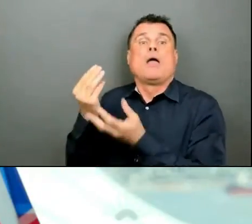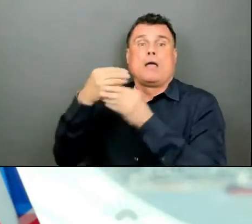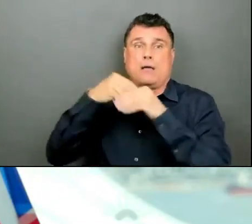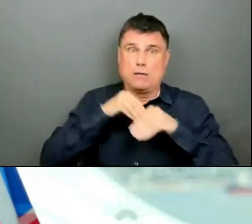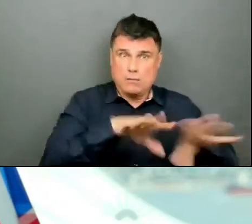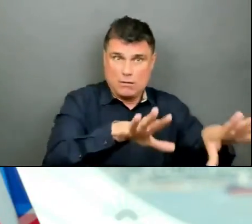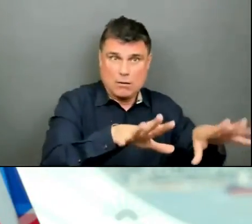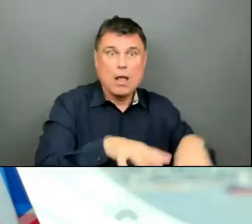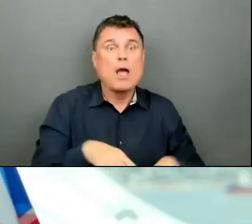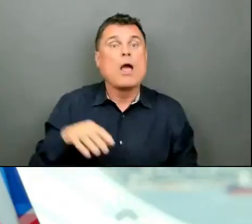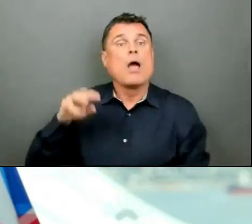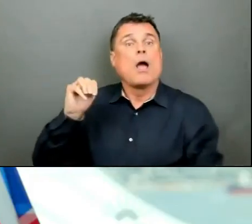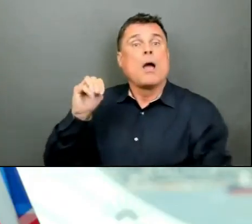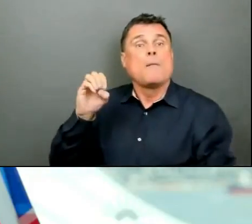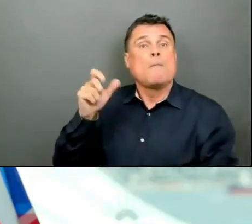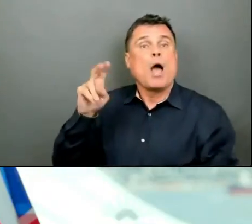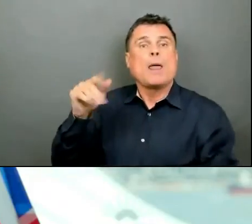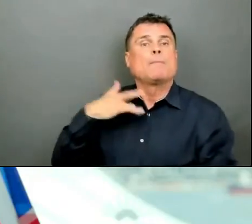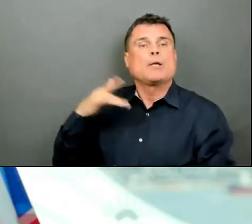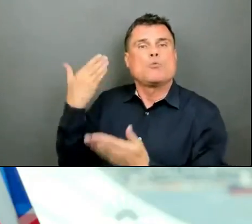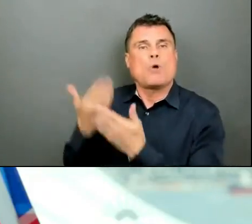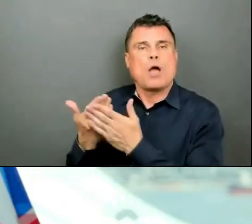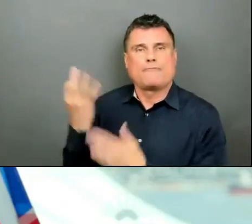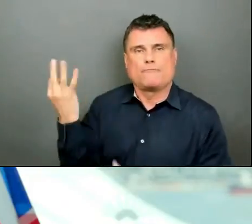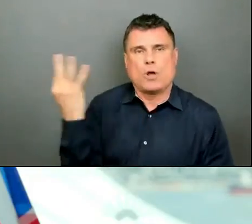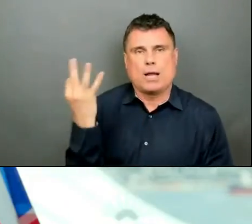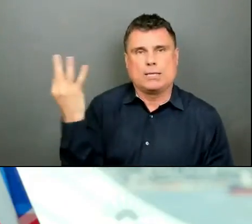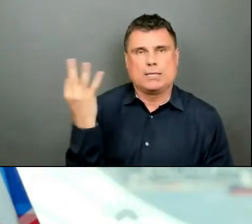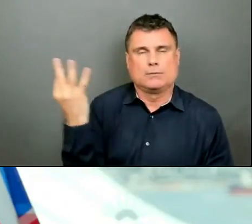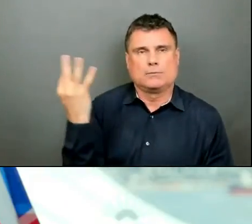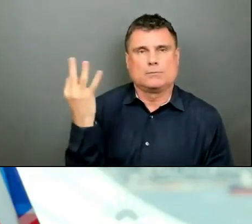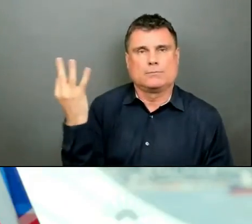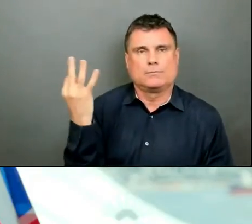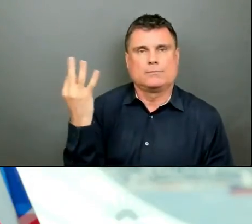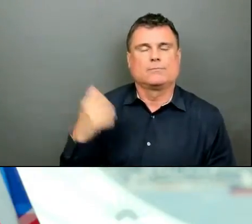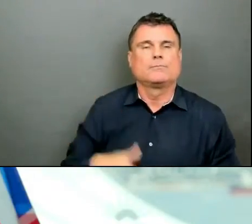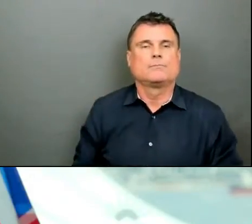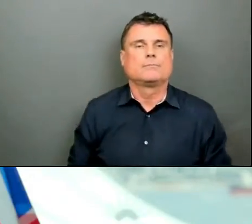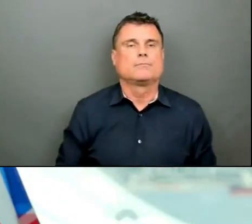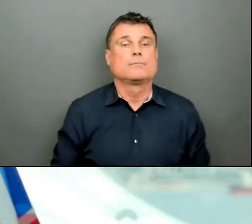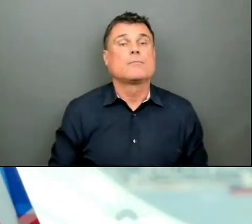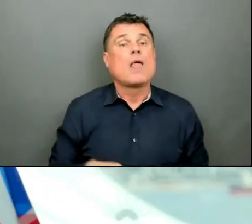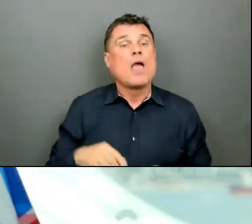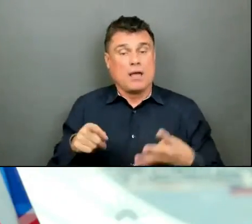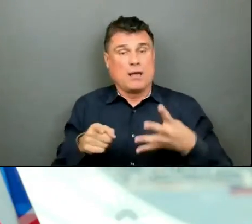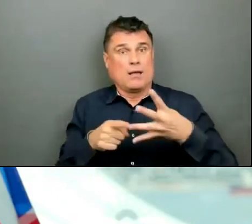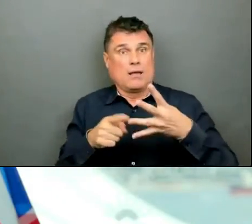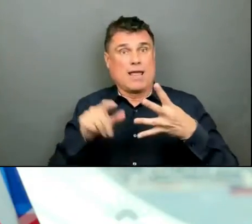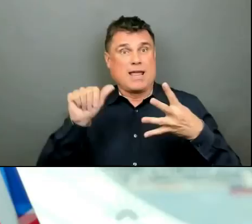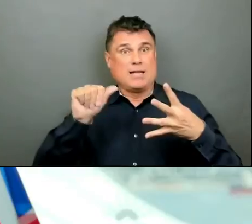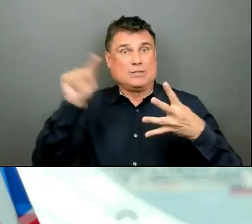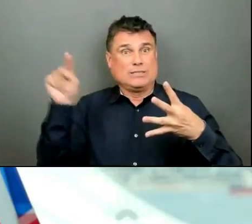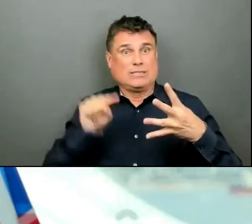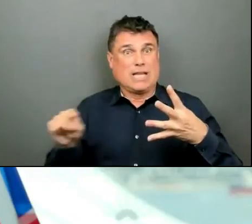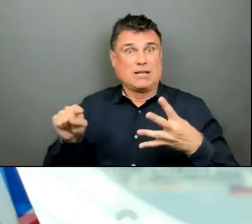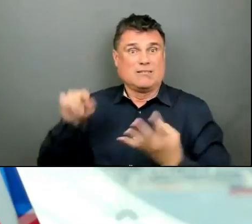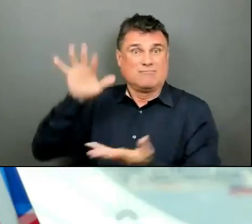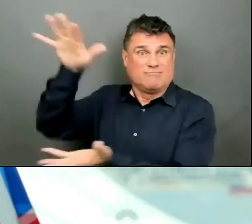arrives on time on Friday. The large amount of AstraZeneca as astro zone Zen KA will go out